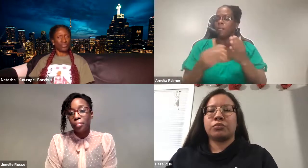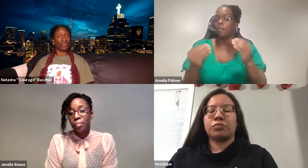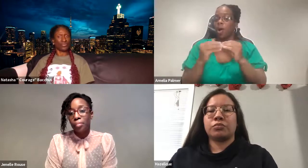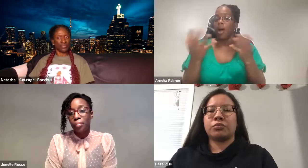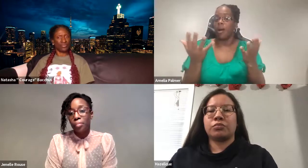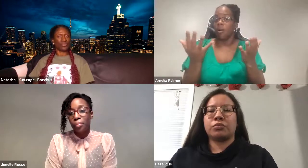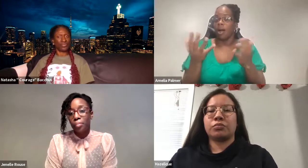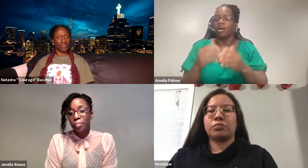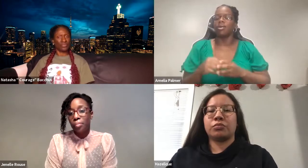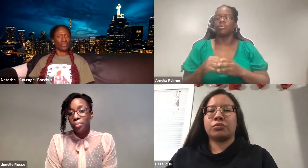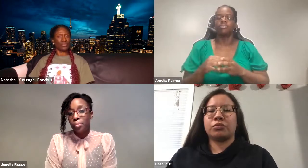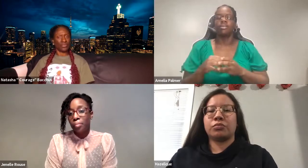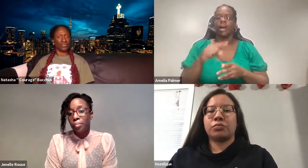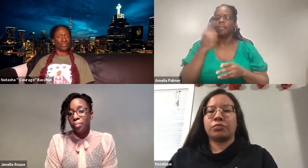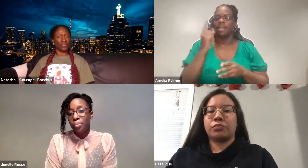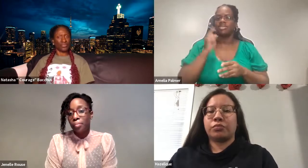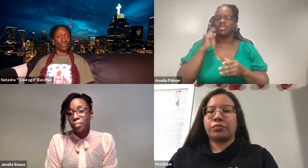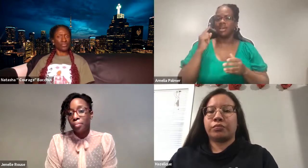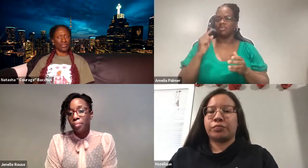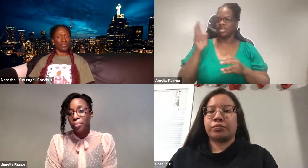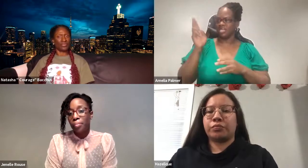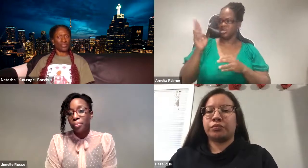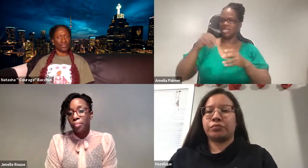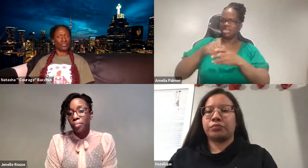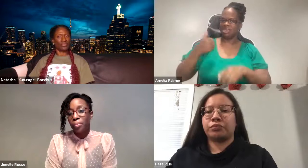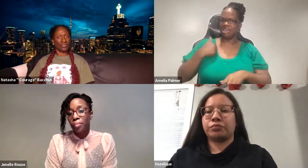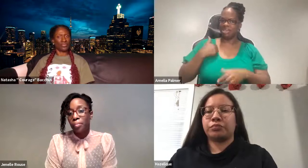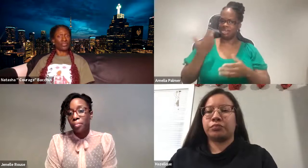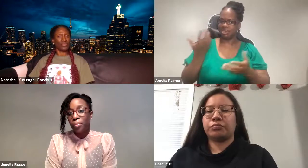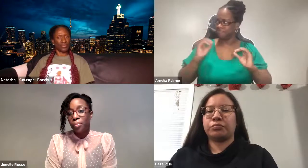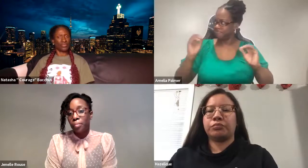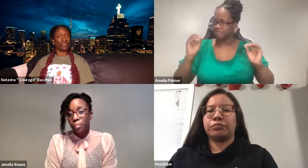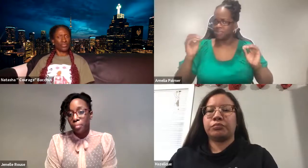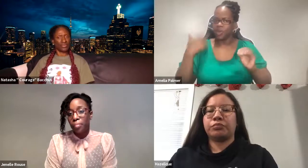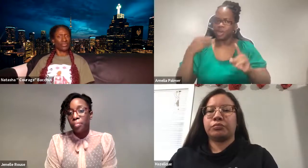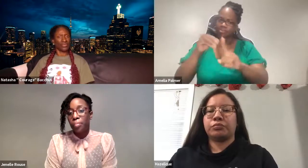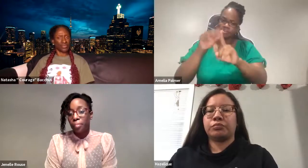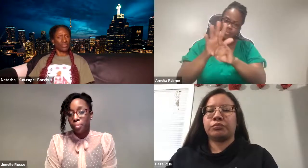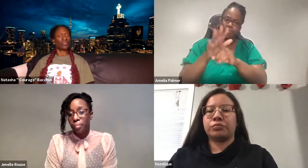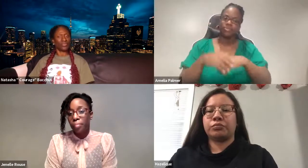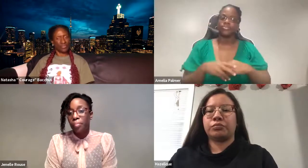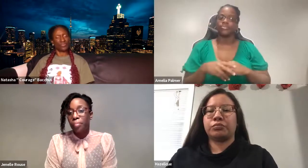important to recognize Deaf history and learn more about ourselves and specifically Deaf history in